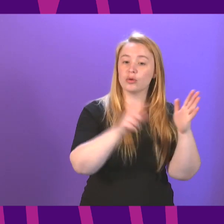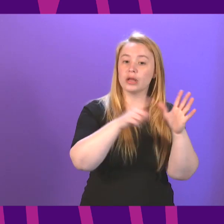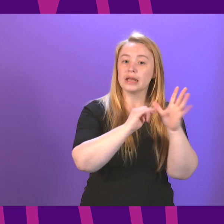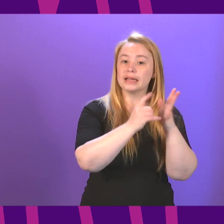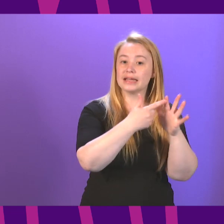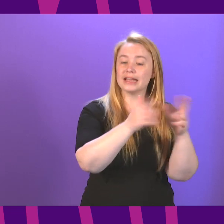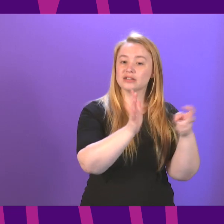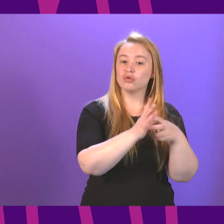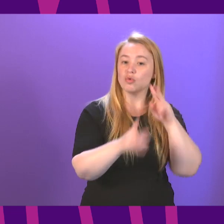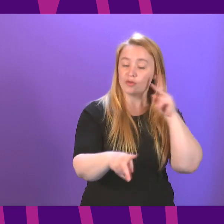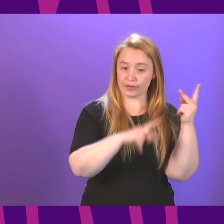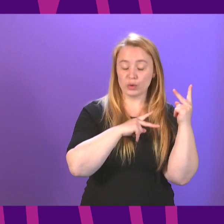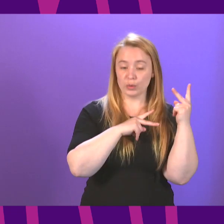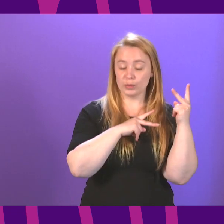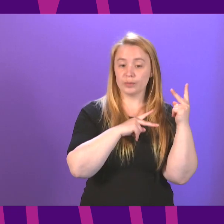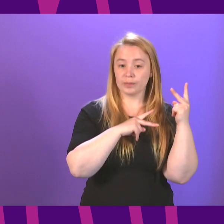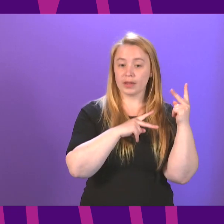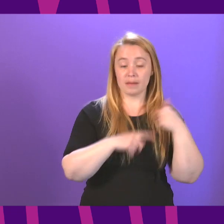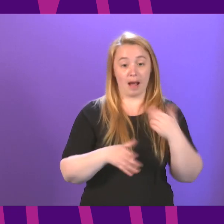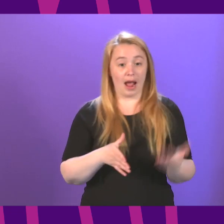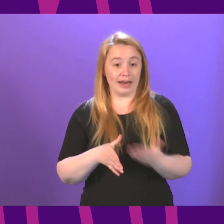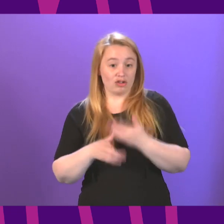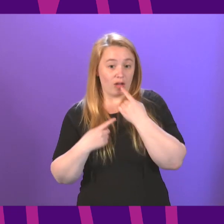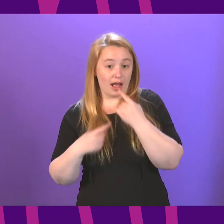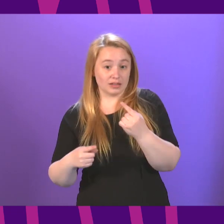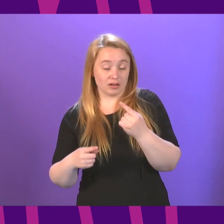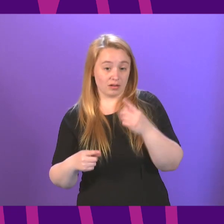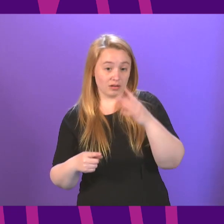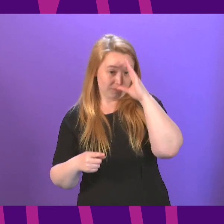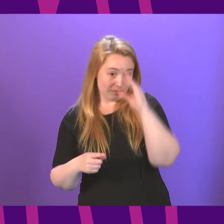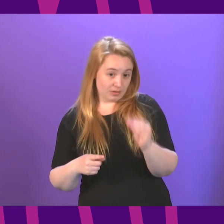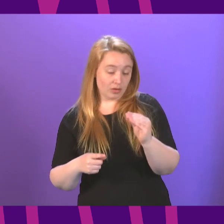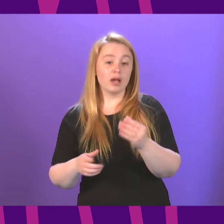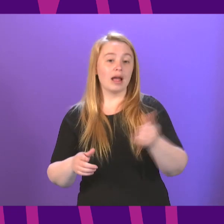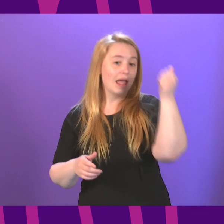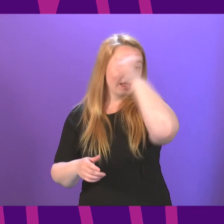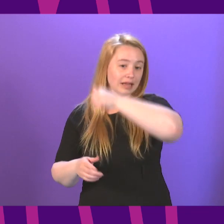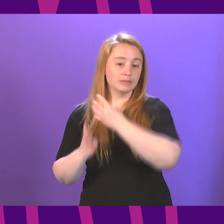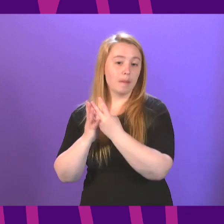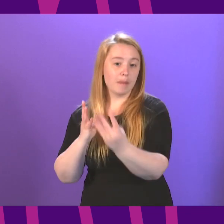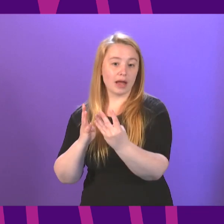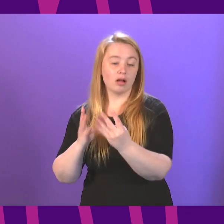and, as I said in my initial answer, the expert panel is now preparing individual reports,